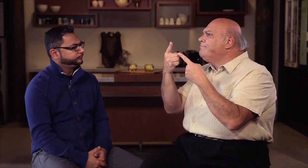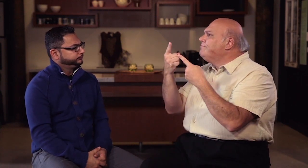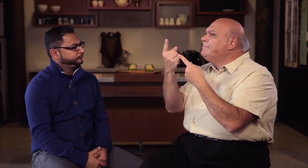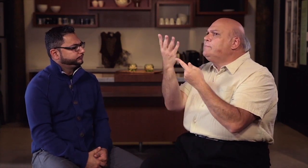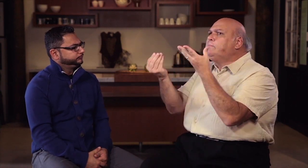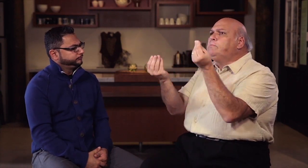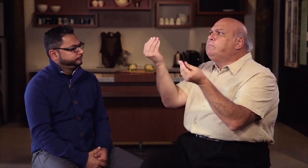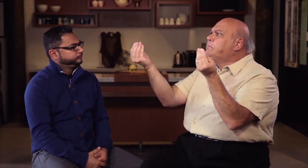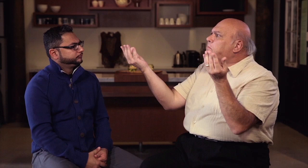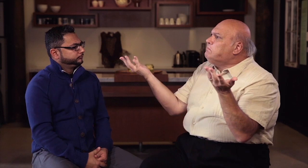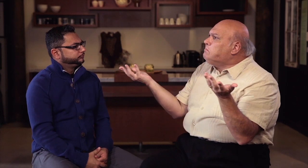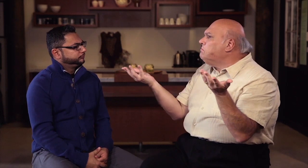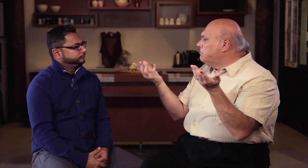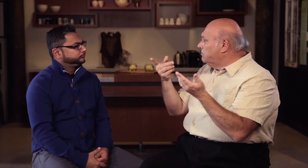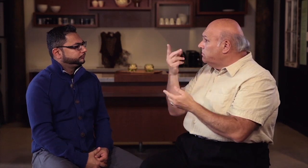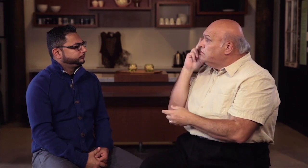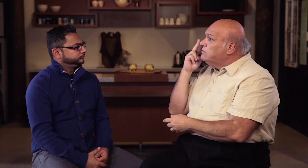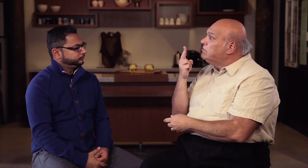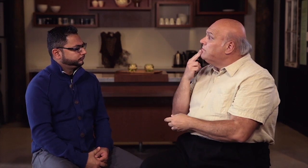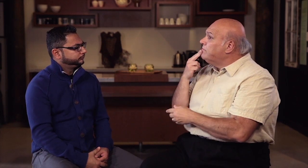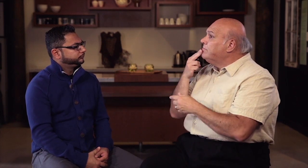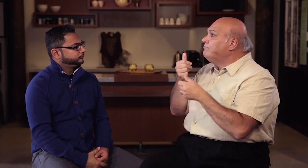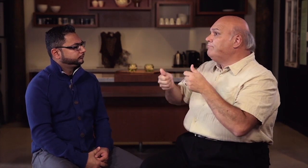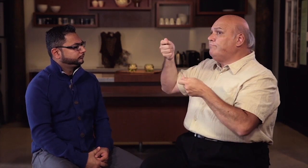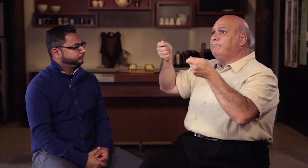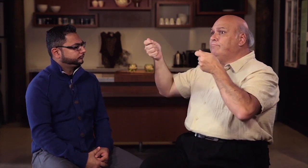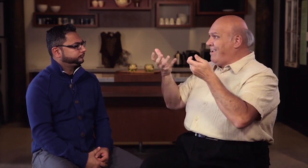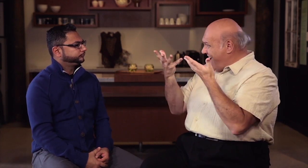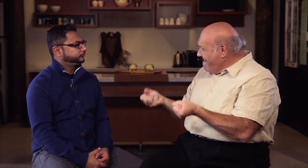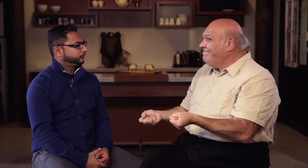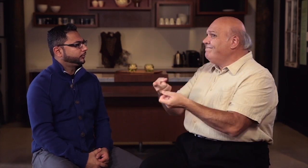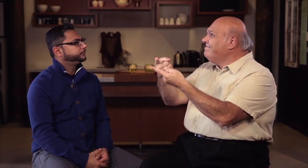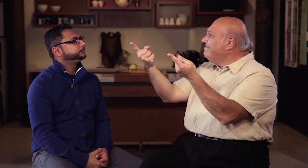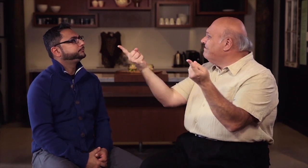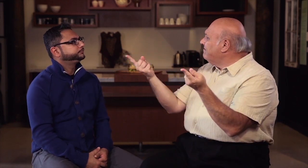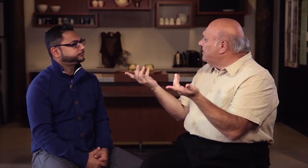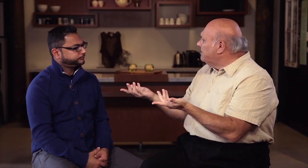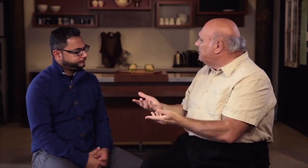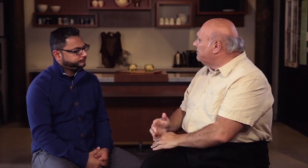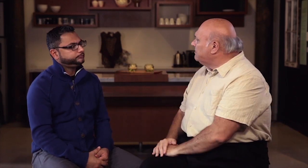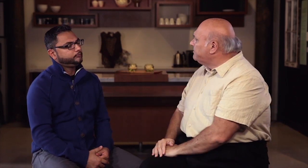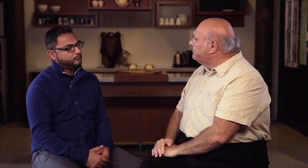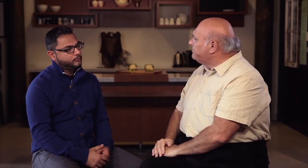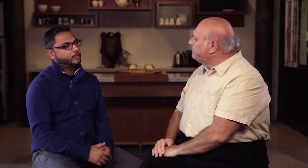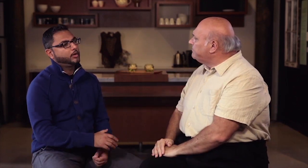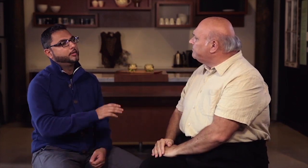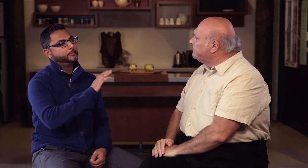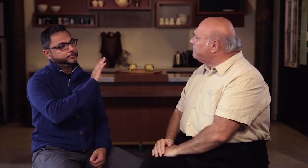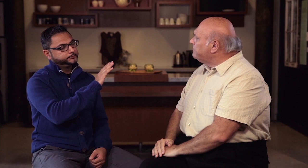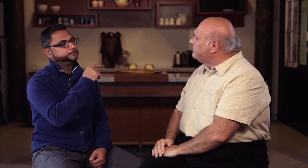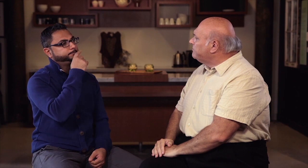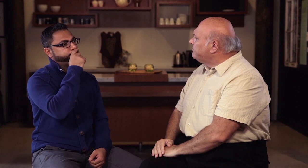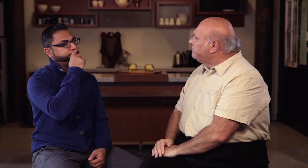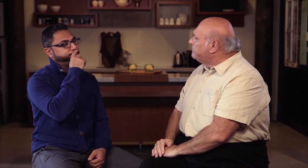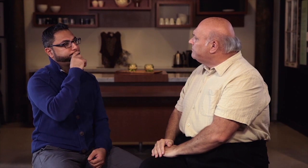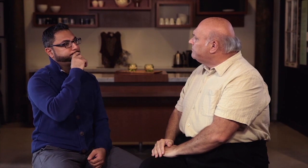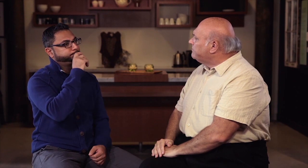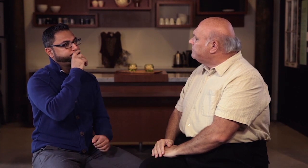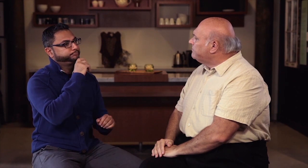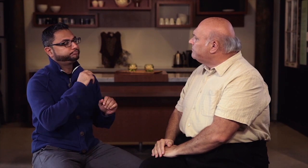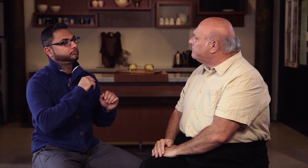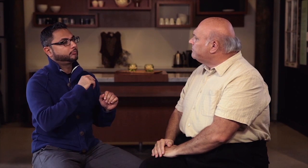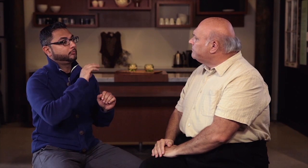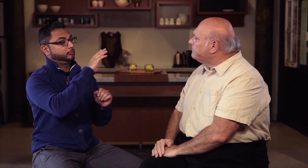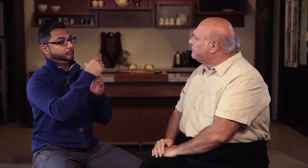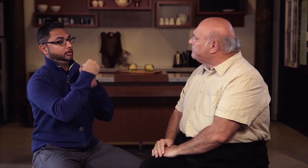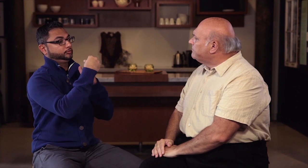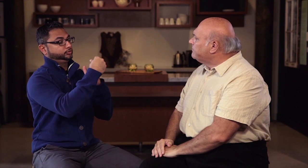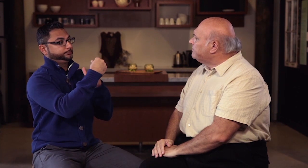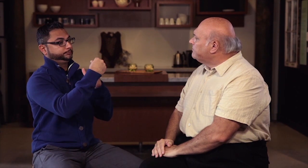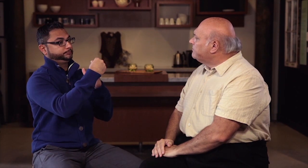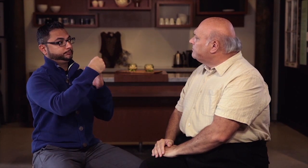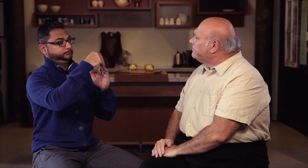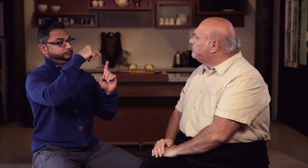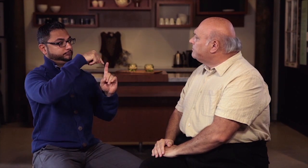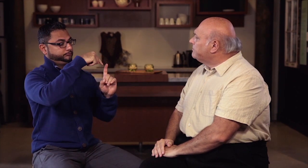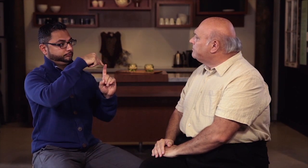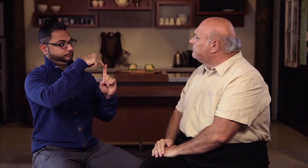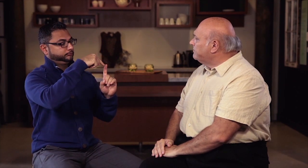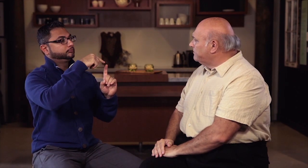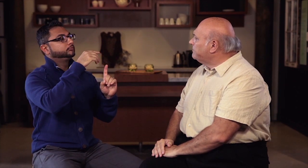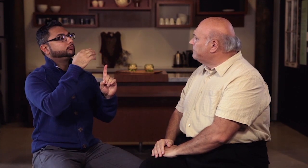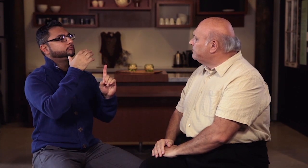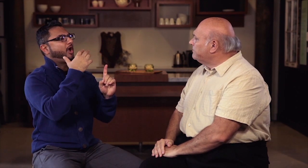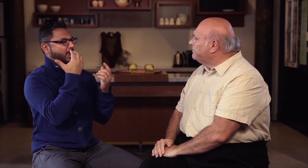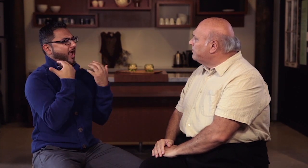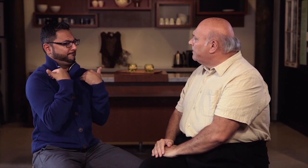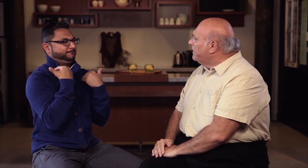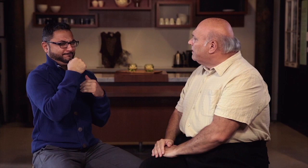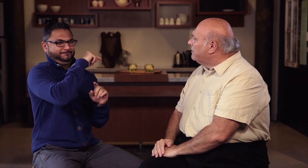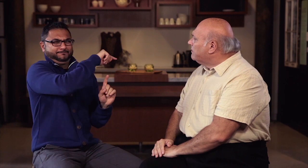around, is it easy to find Deaf Leaders? There are people who can Lead. I see